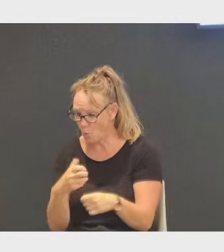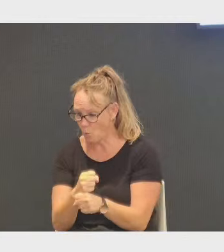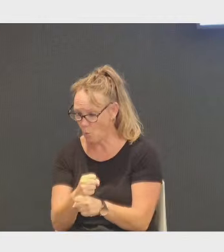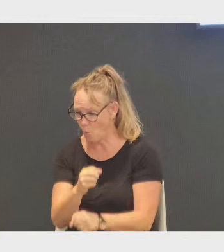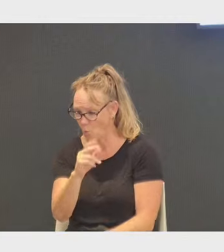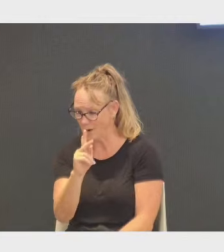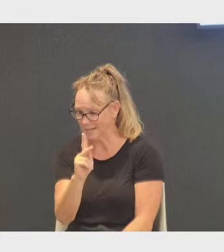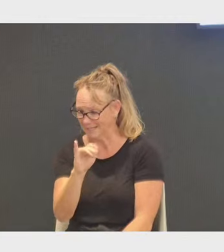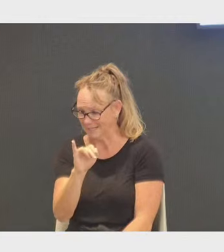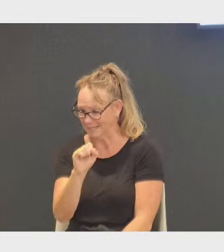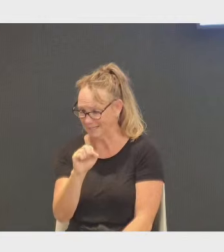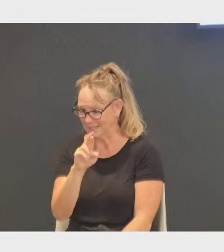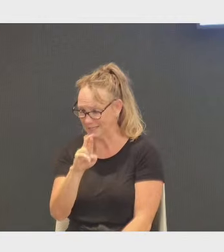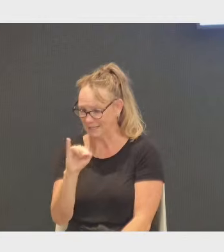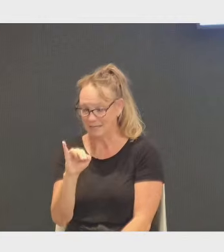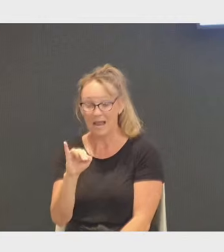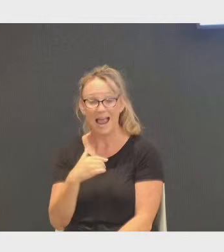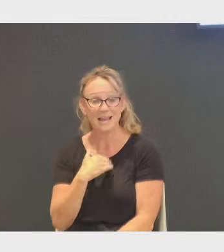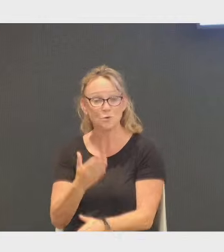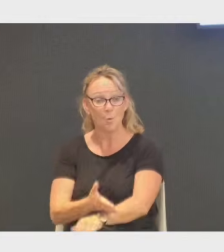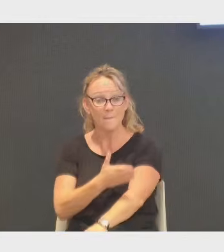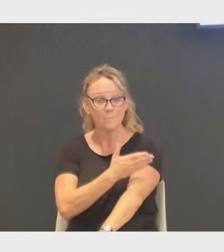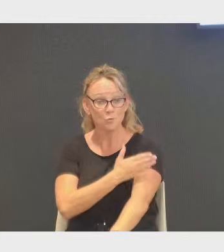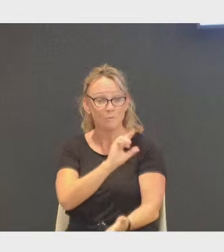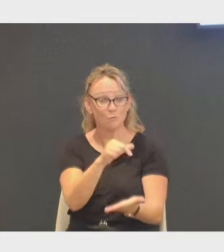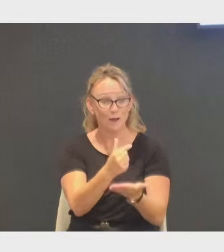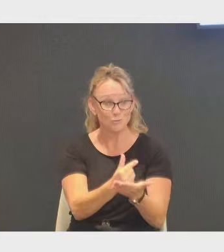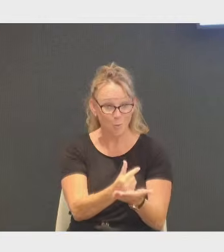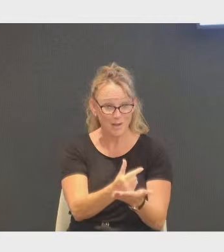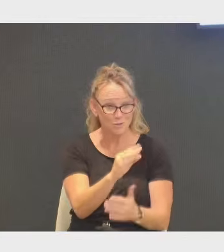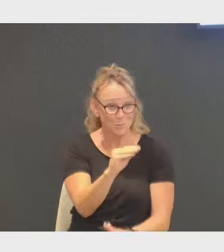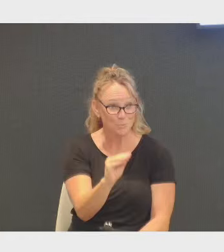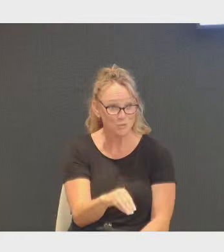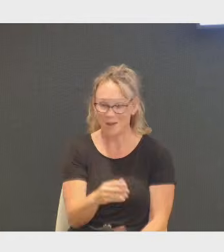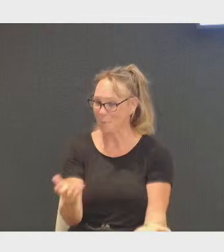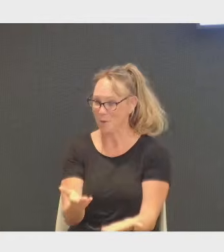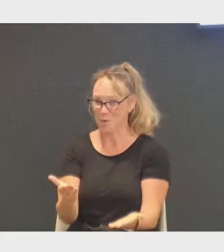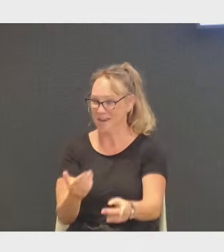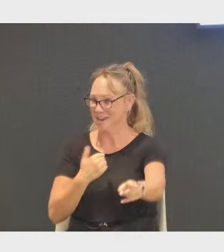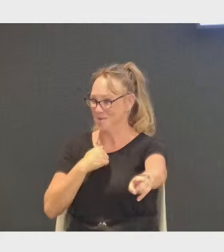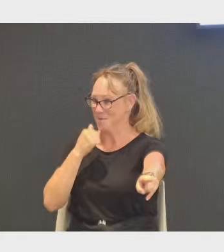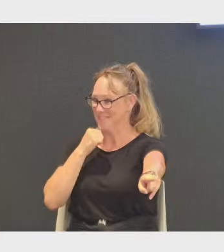achievement and graduation rates. we were just with here with Sunny Ray talking about struggling